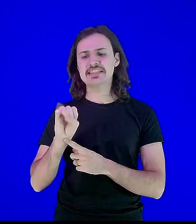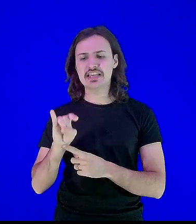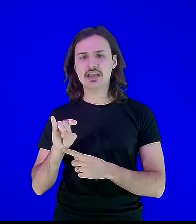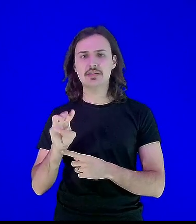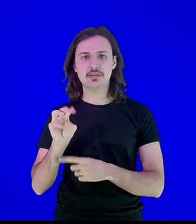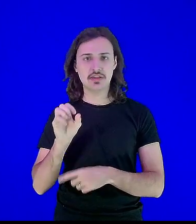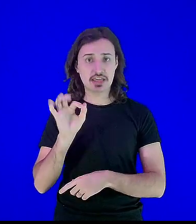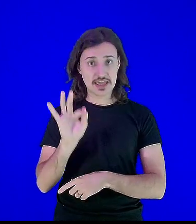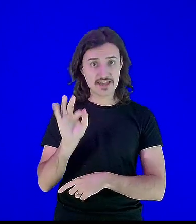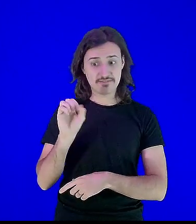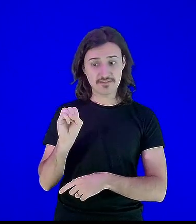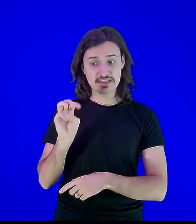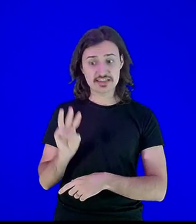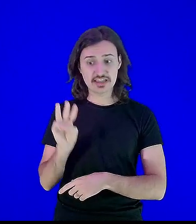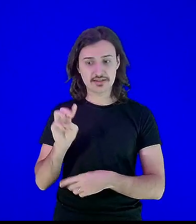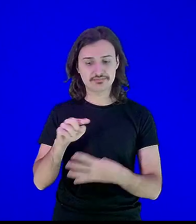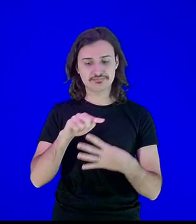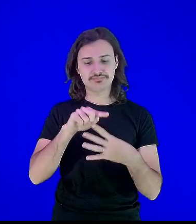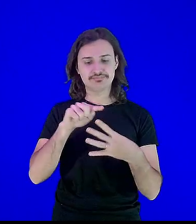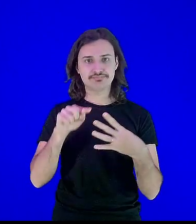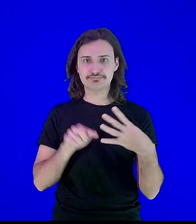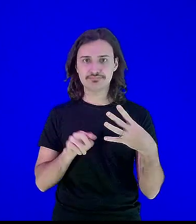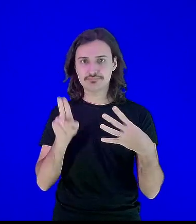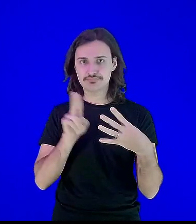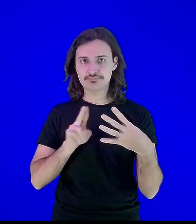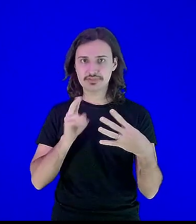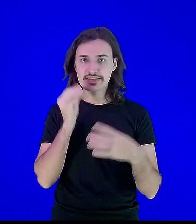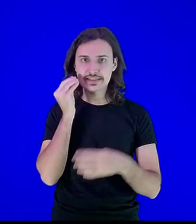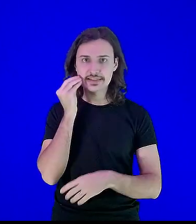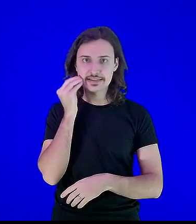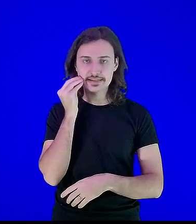it will not work and you will halt your entire page